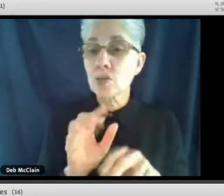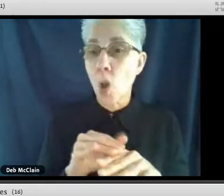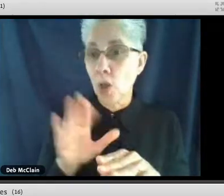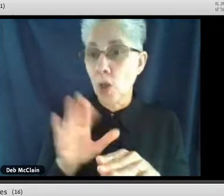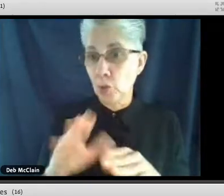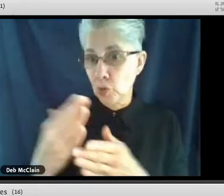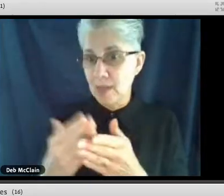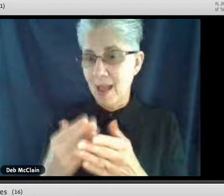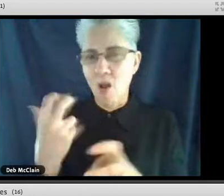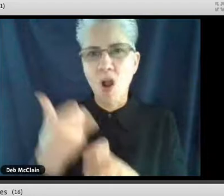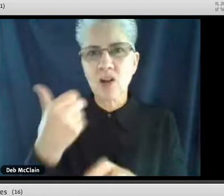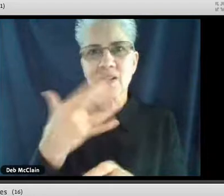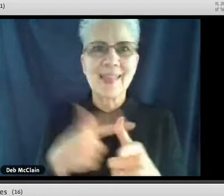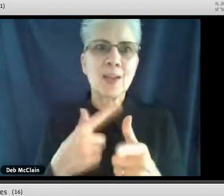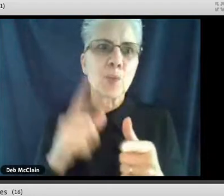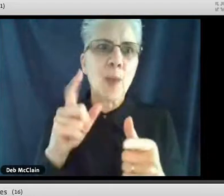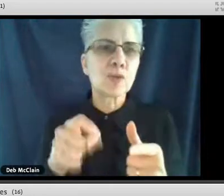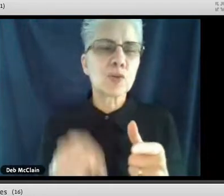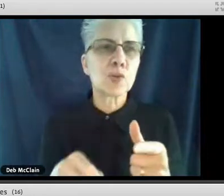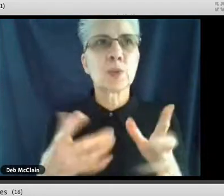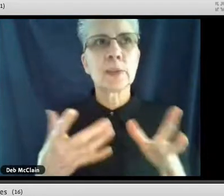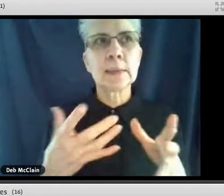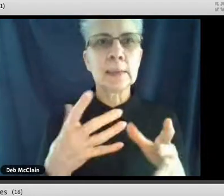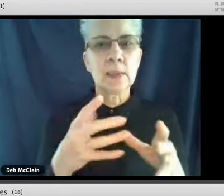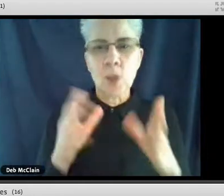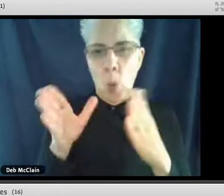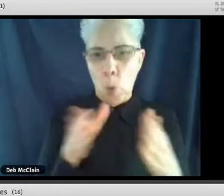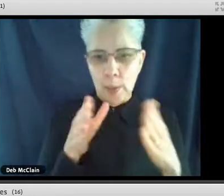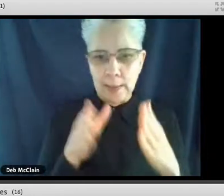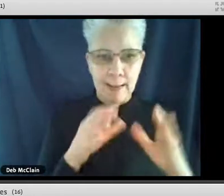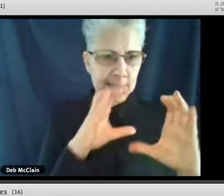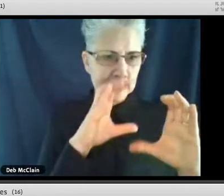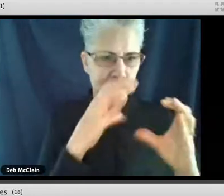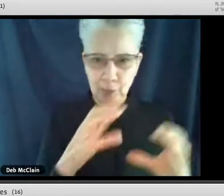because you have to organize, categorize and figure out